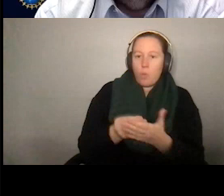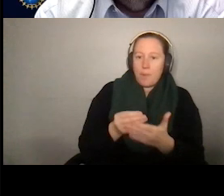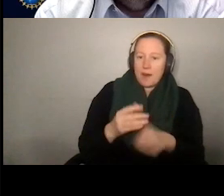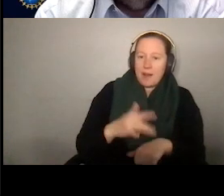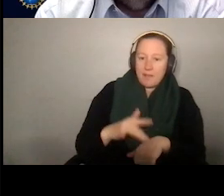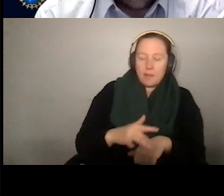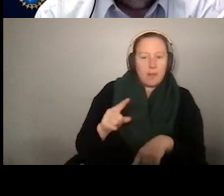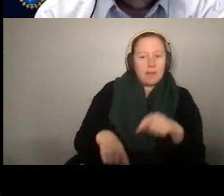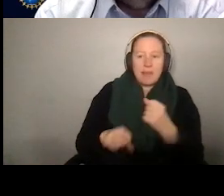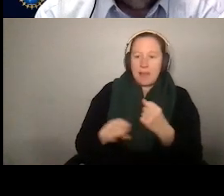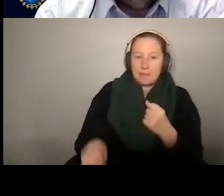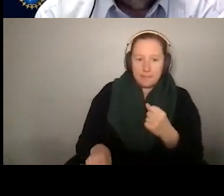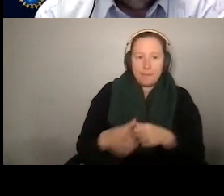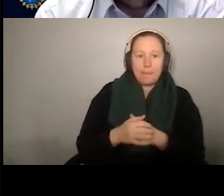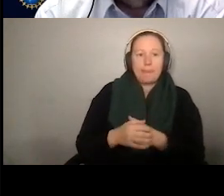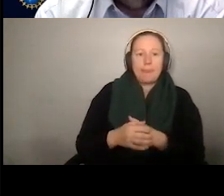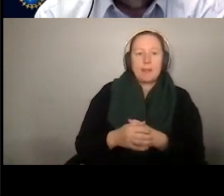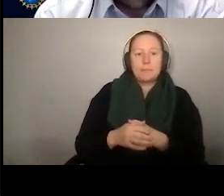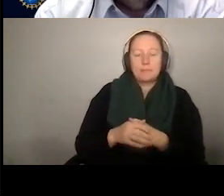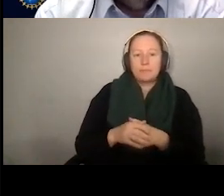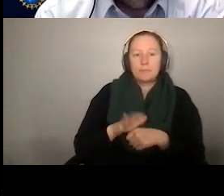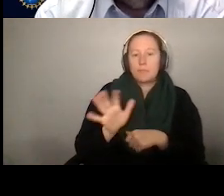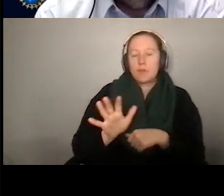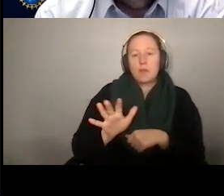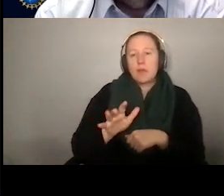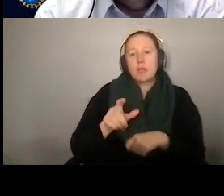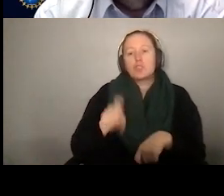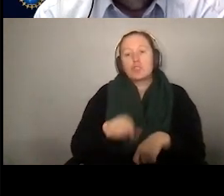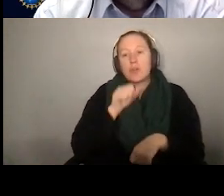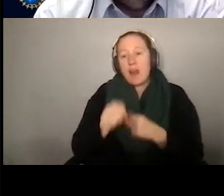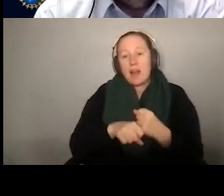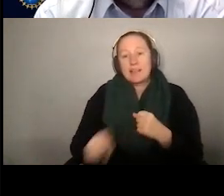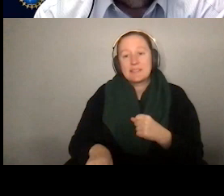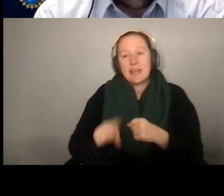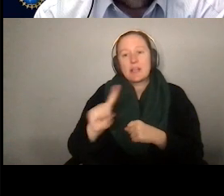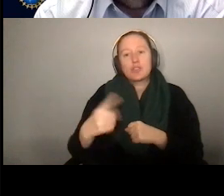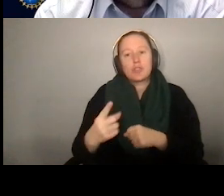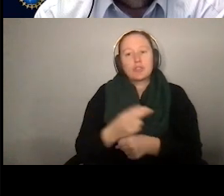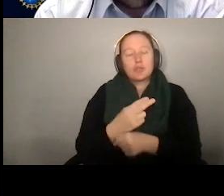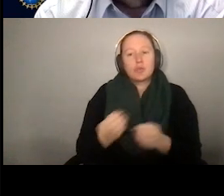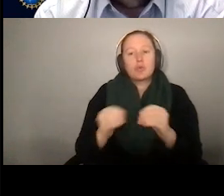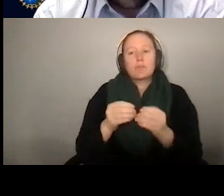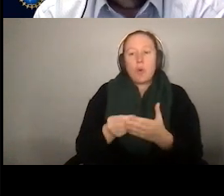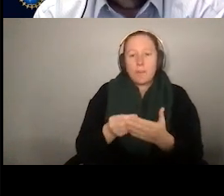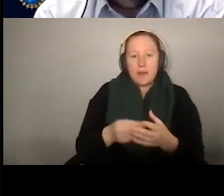Awards should not be extended just to use up remaining funds. For grantee approved, no cost extensions,